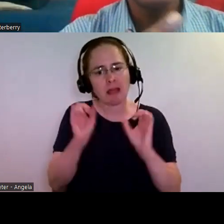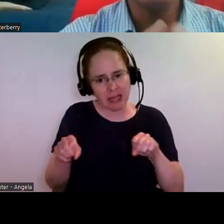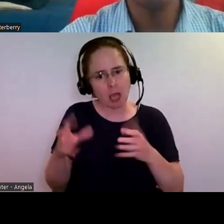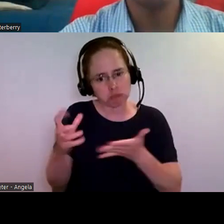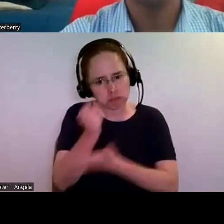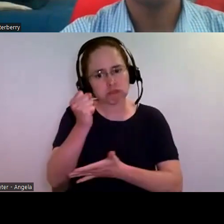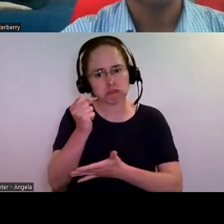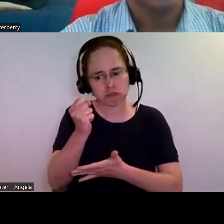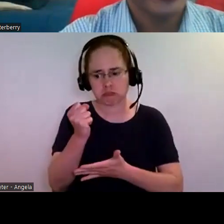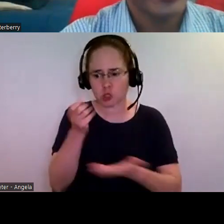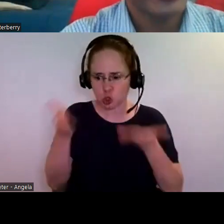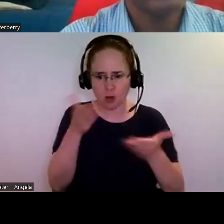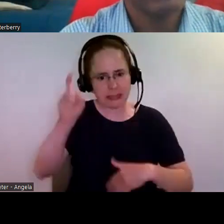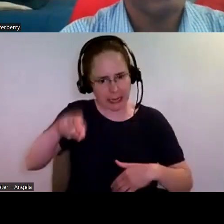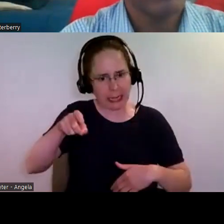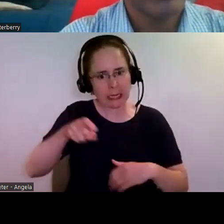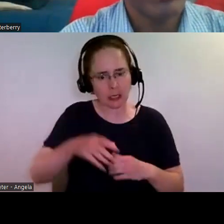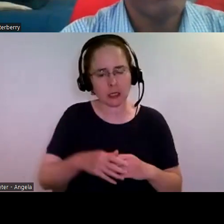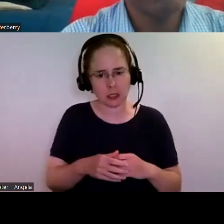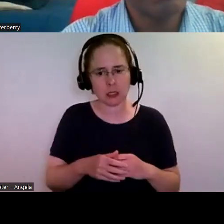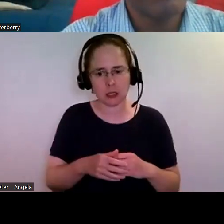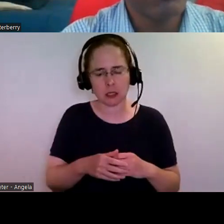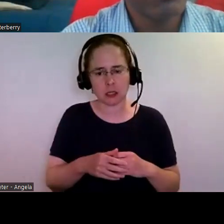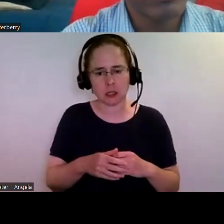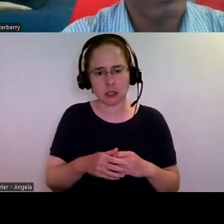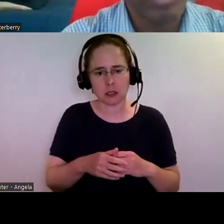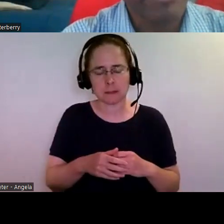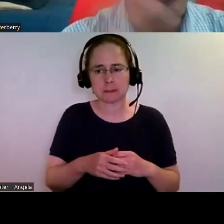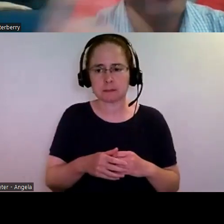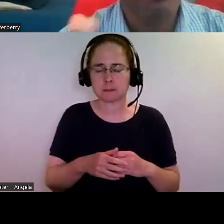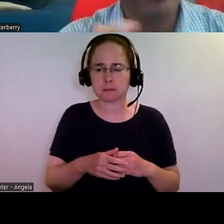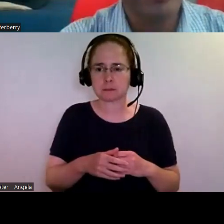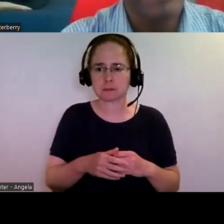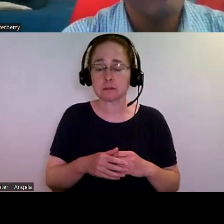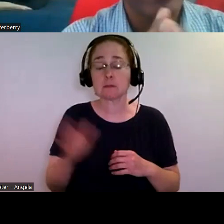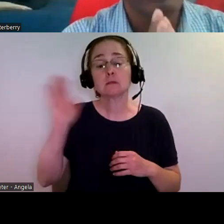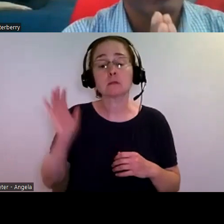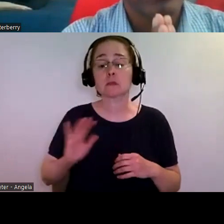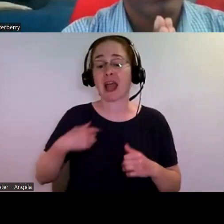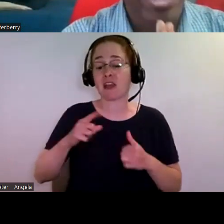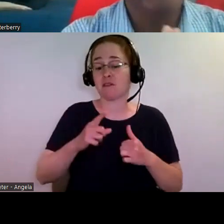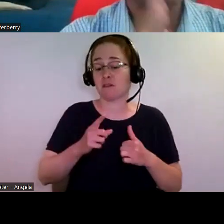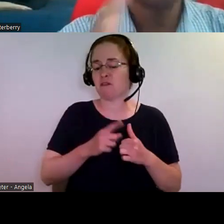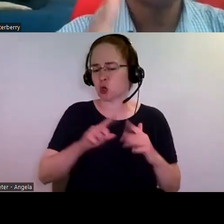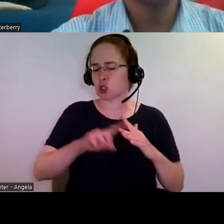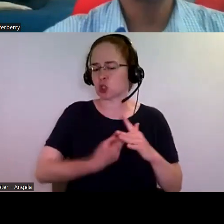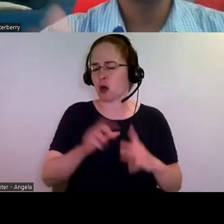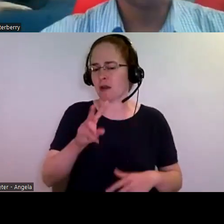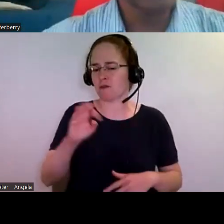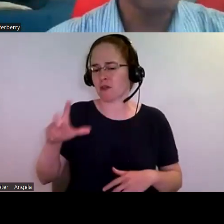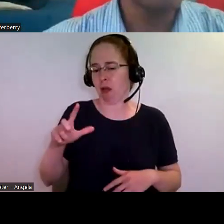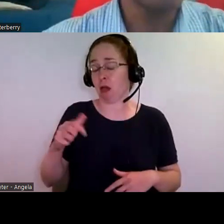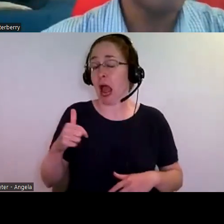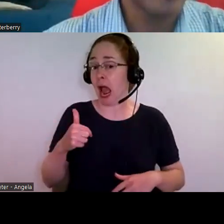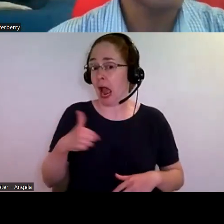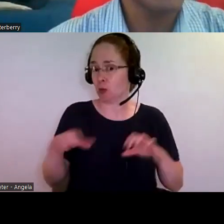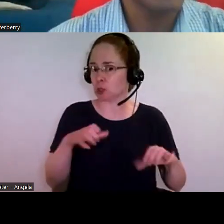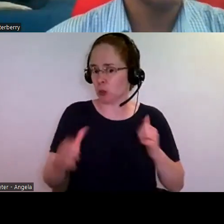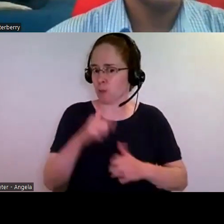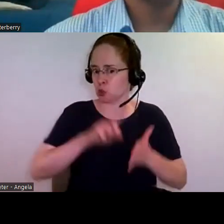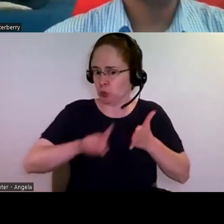need. And when I first started at Vale, I was doing mostly the research, the background. And